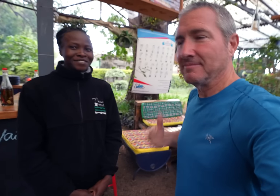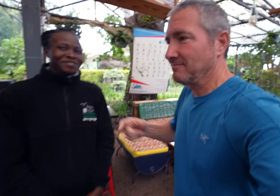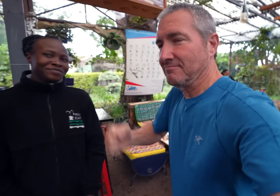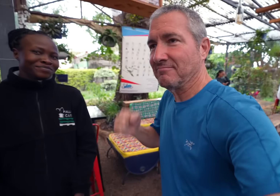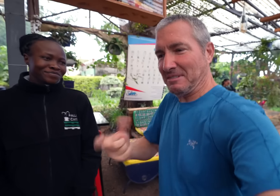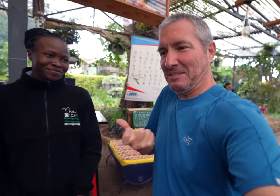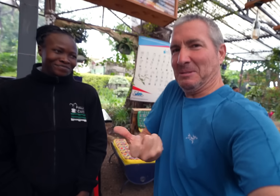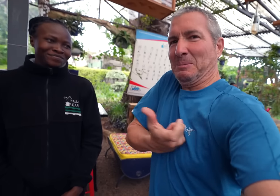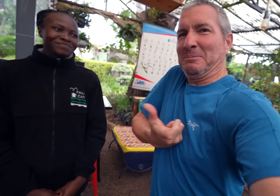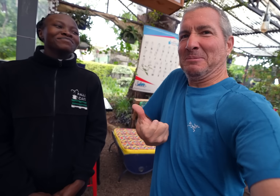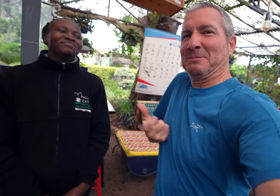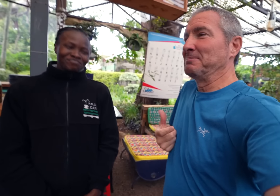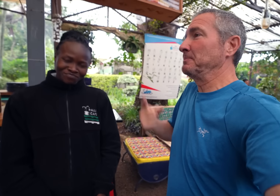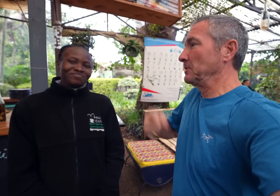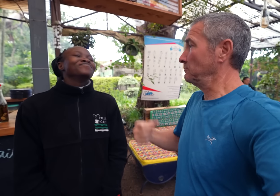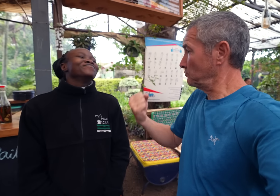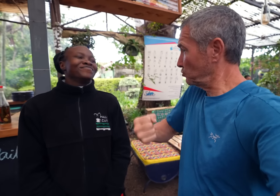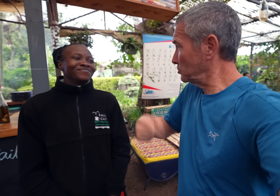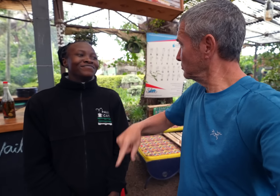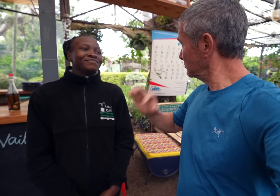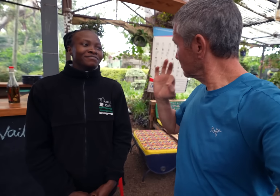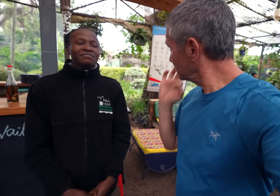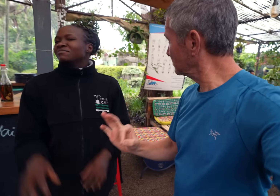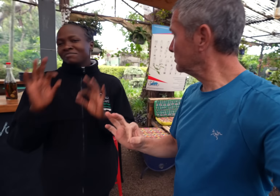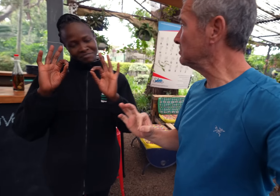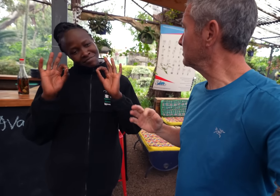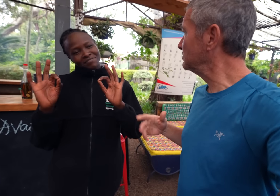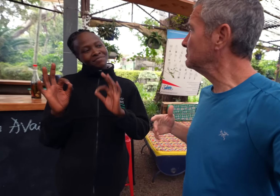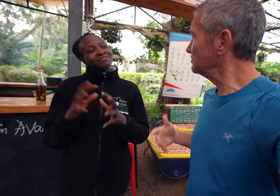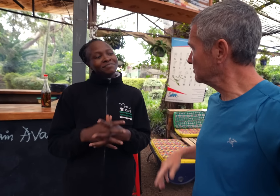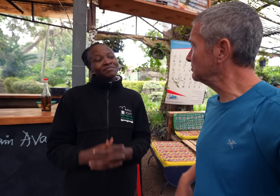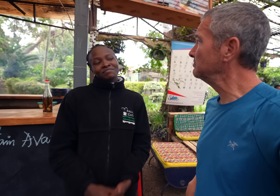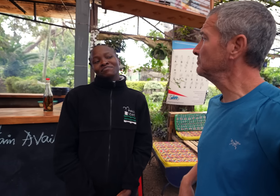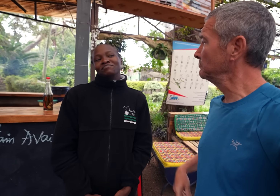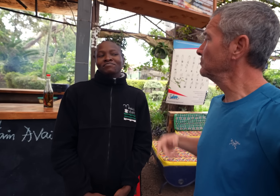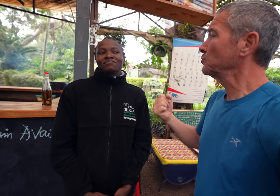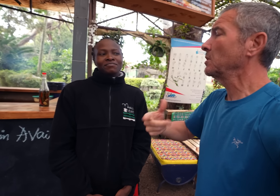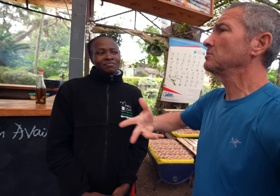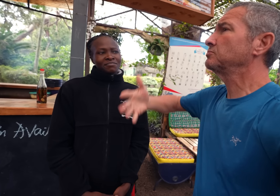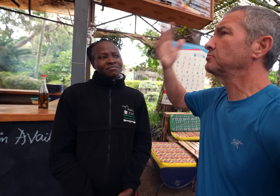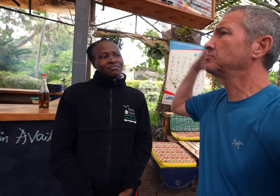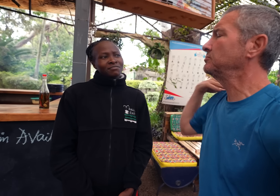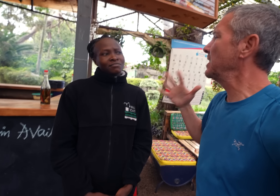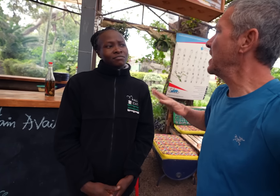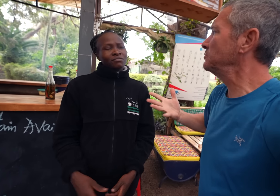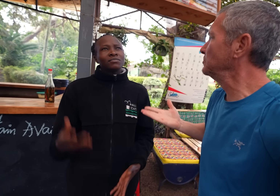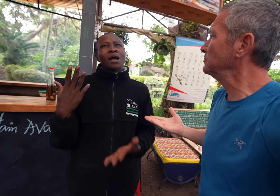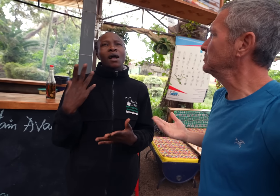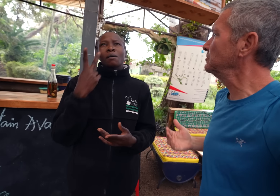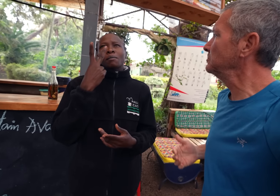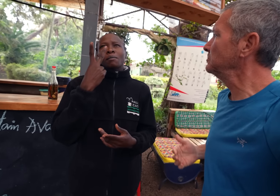I'm proud of her medals! Doing well in your job here? How did you get the job?